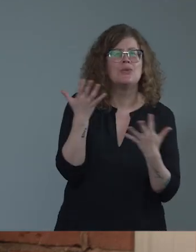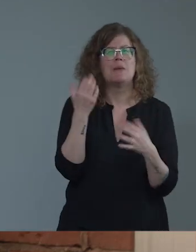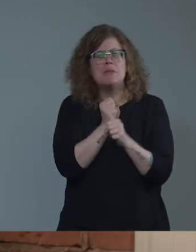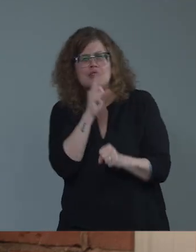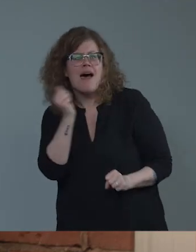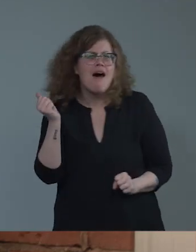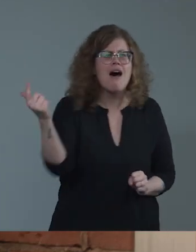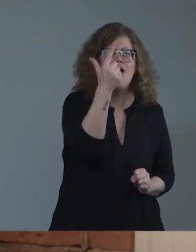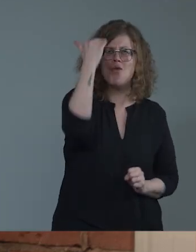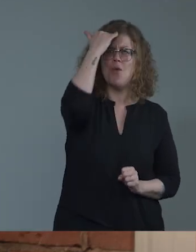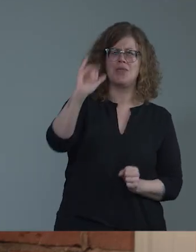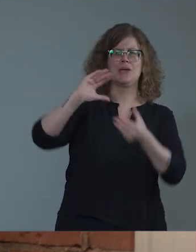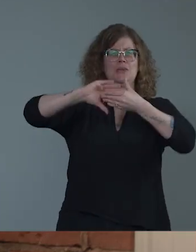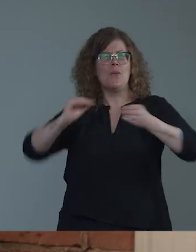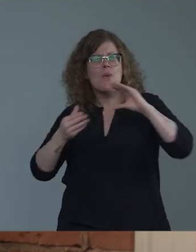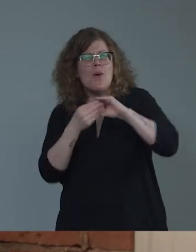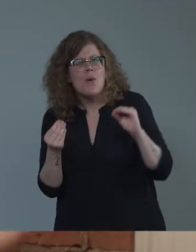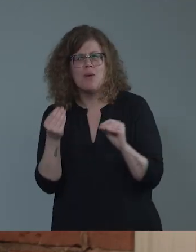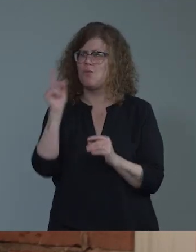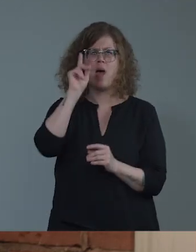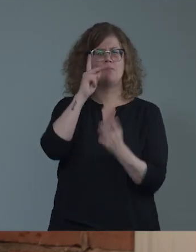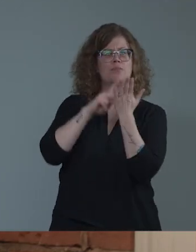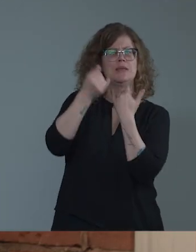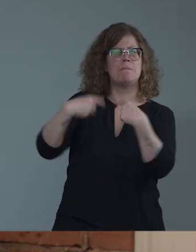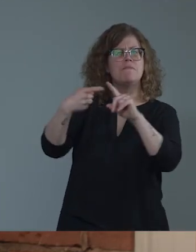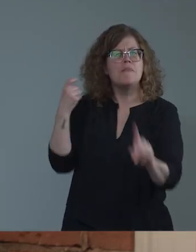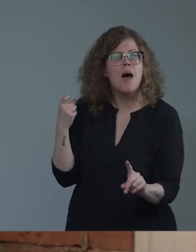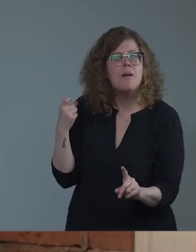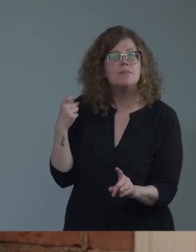as well as evaluate the process. How those steps worked, what you might